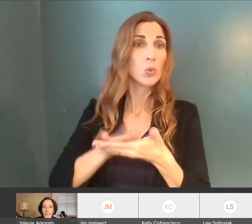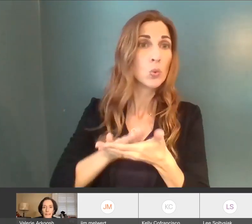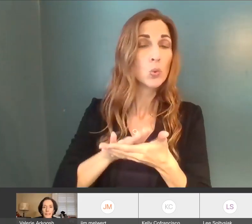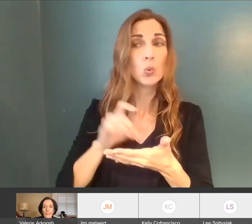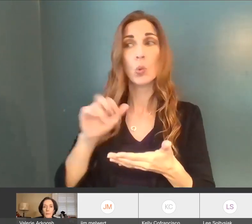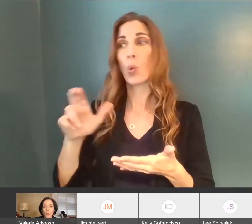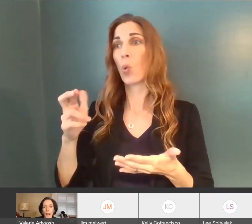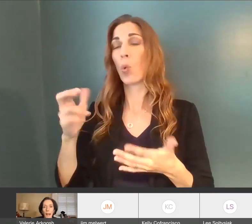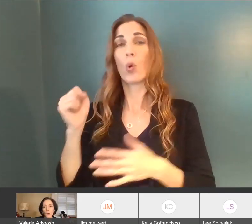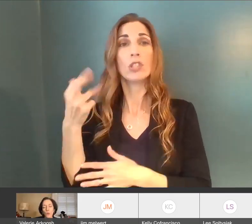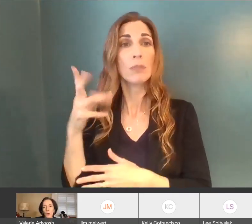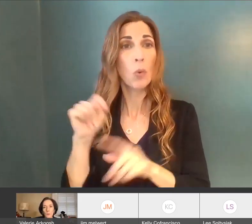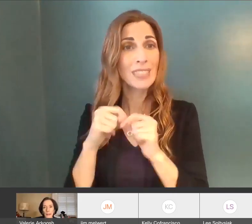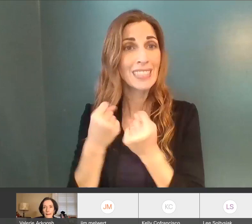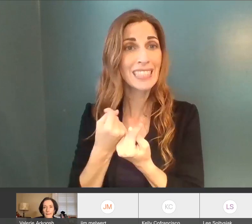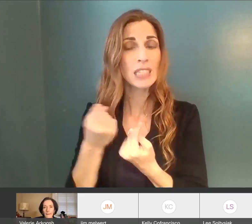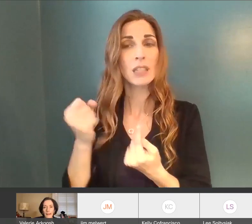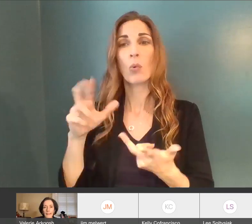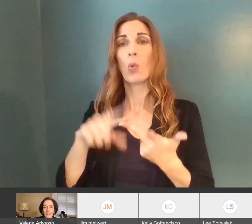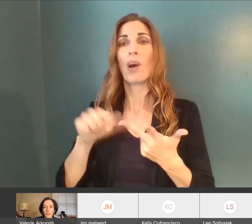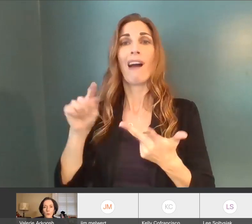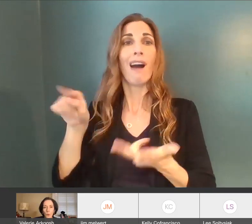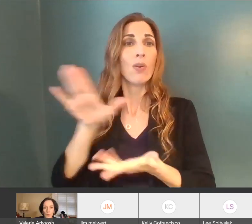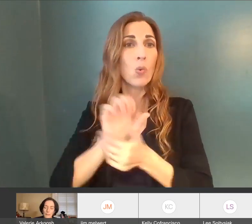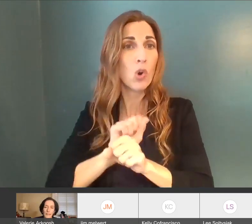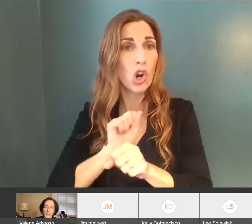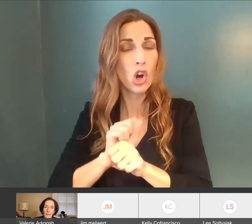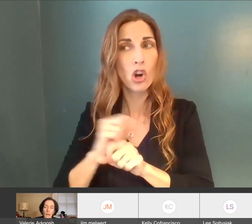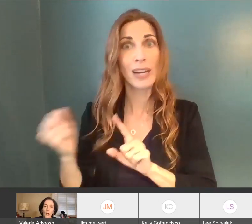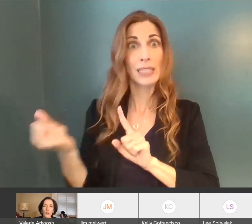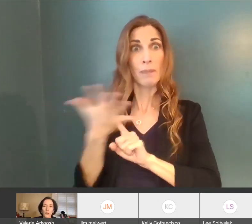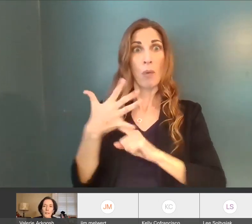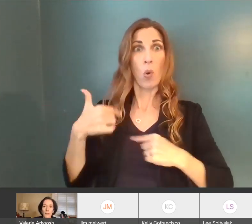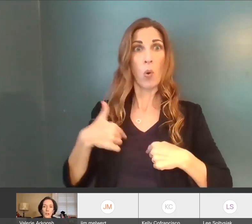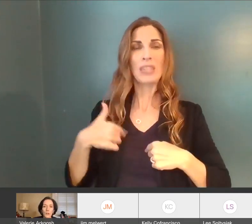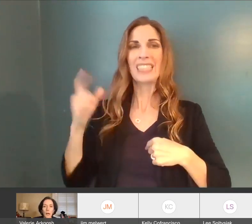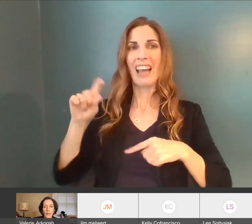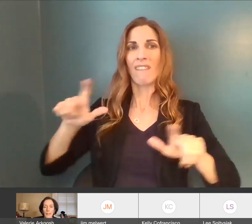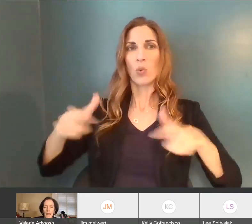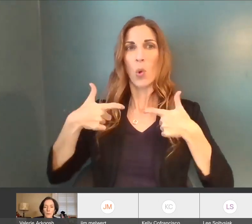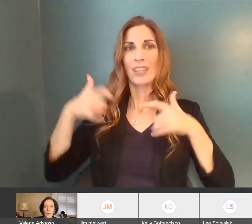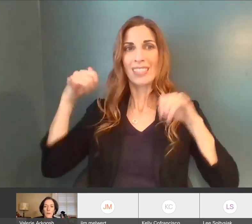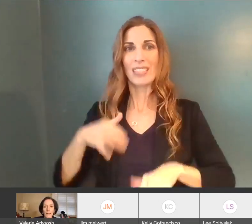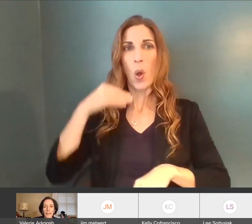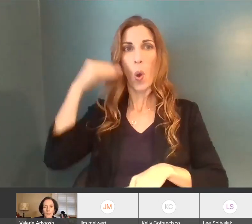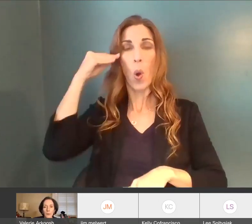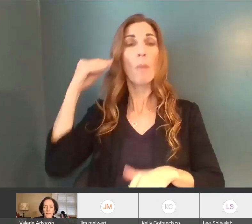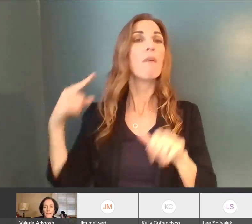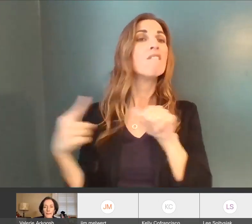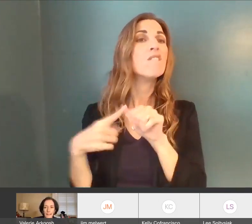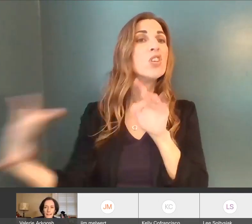team or at your workplace and need to quarantine, your initial contact from the contact tracing team